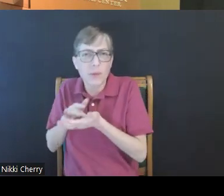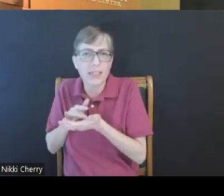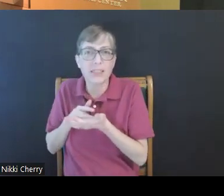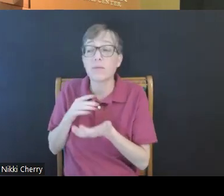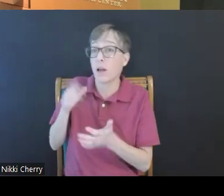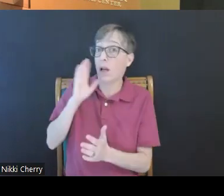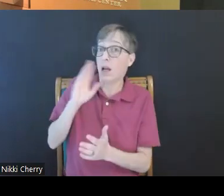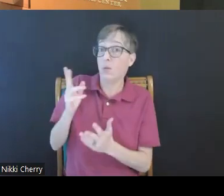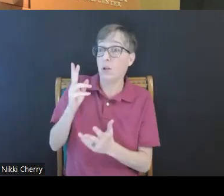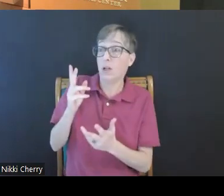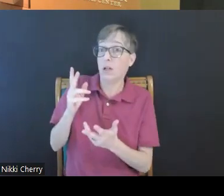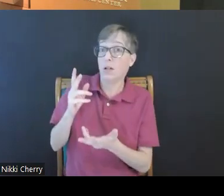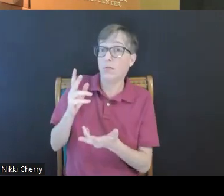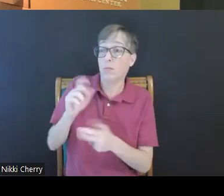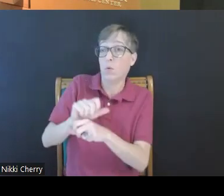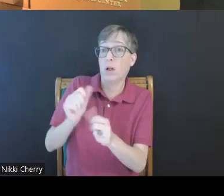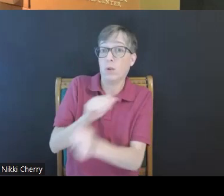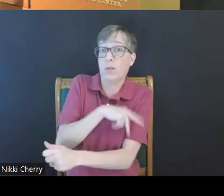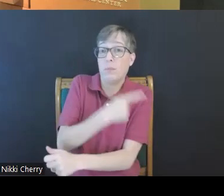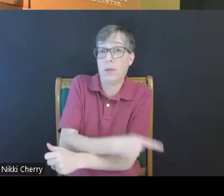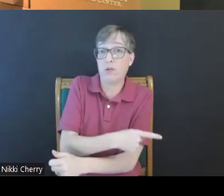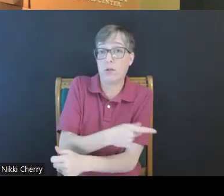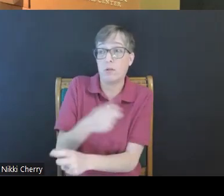them on treatment and they' get better and I'm like wow people actually get better with these